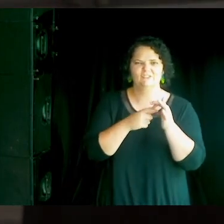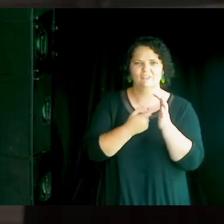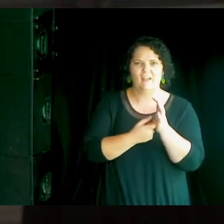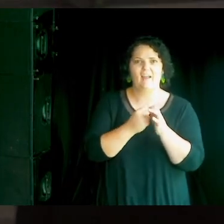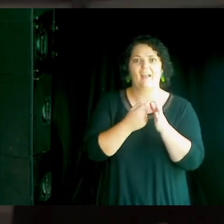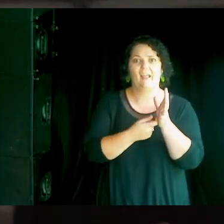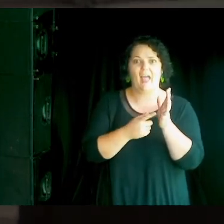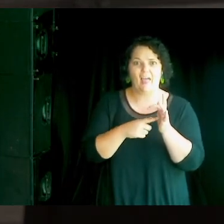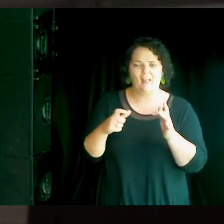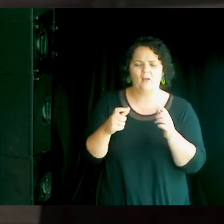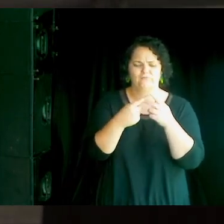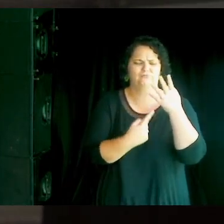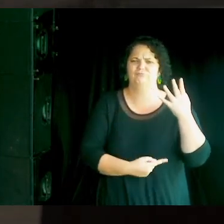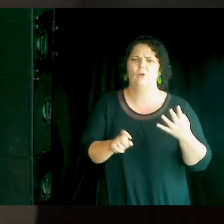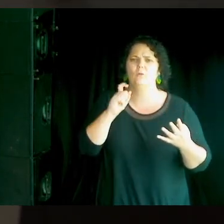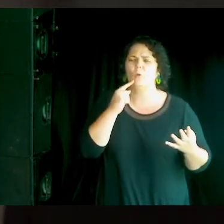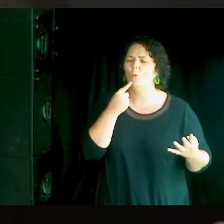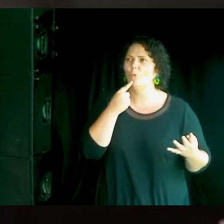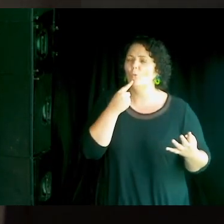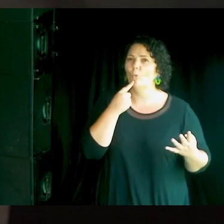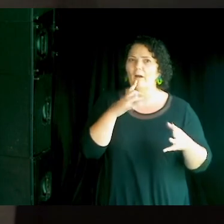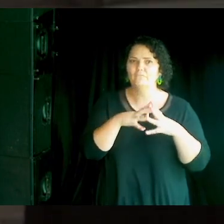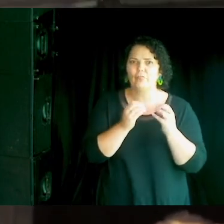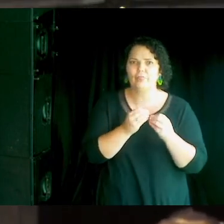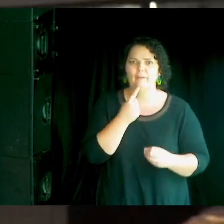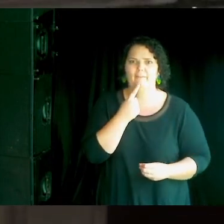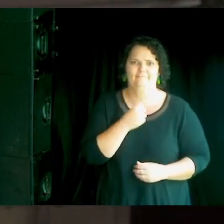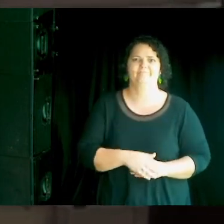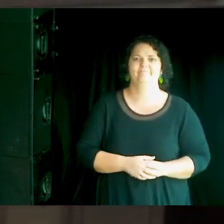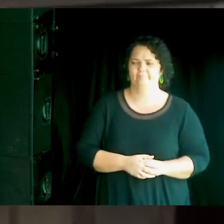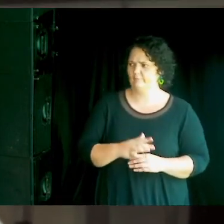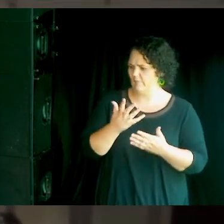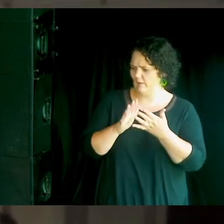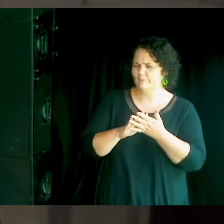and lots of lemon how do you recommend we eat this fork and spoon and hands